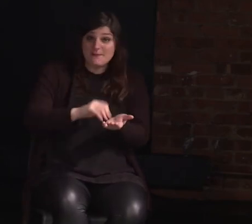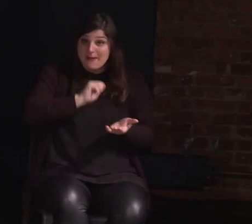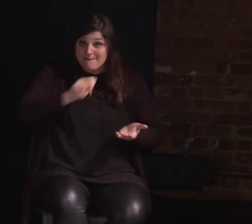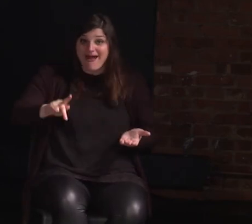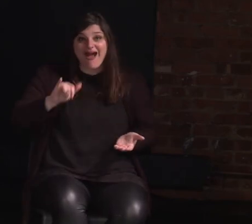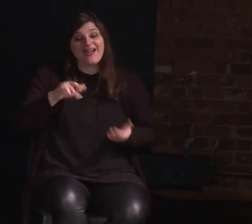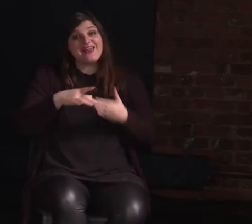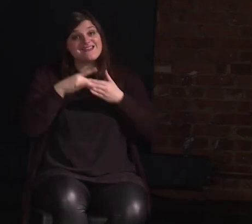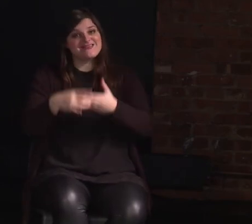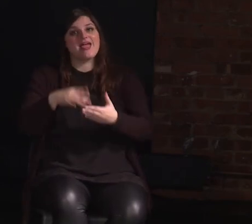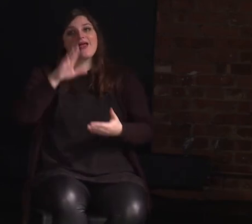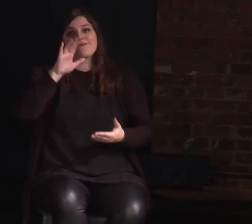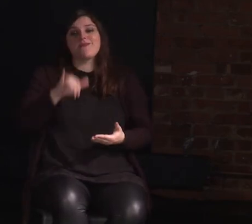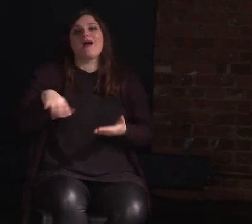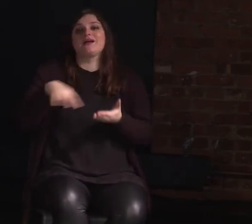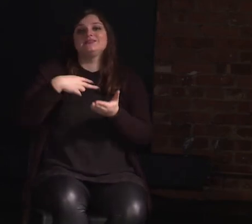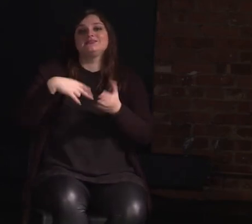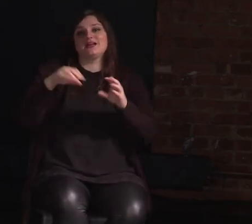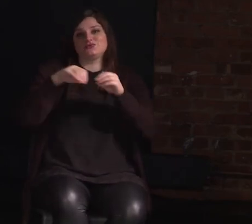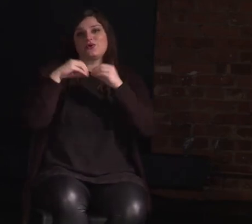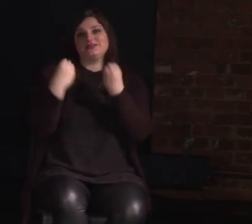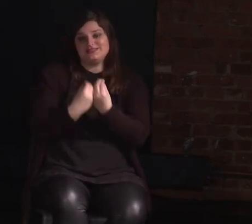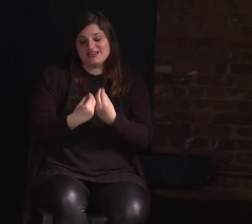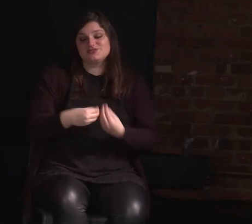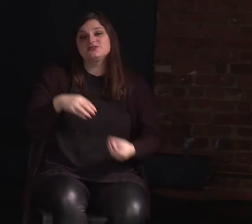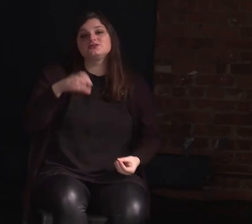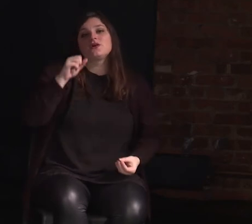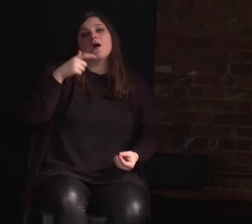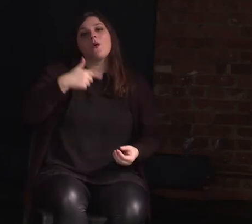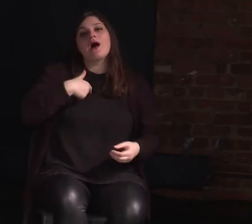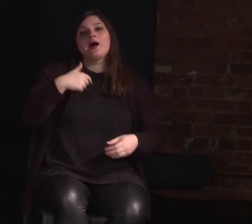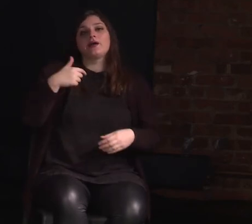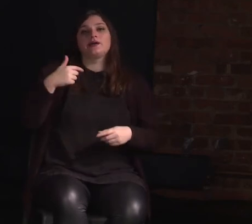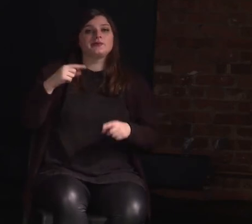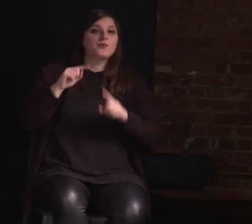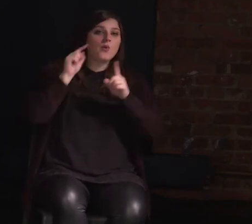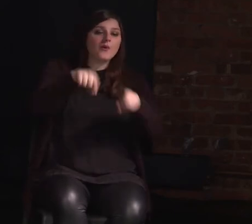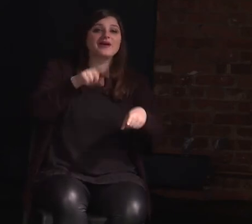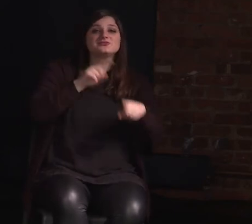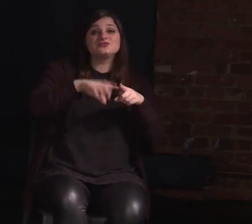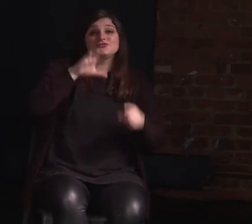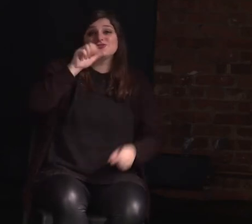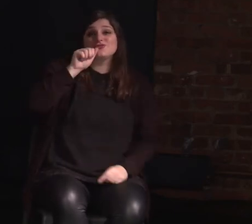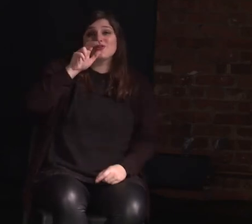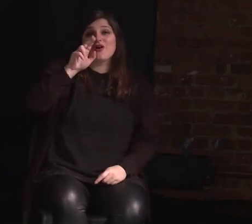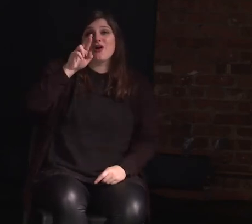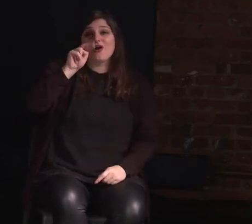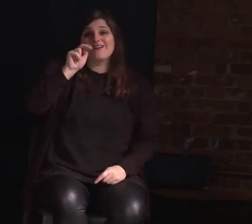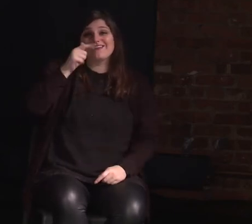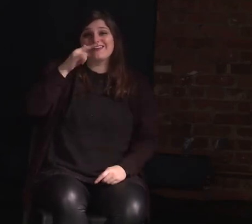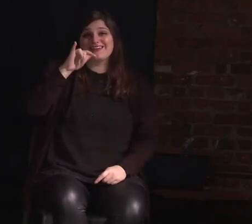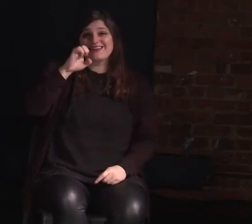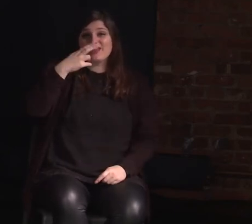I was able to introduce them to Carnegie Hall, which white legacy institution has been deeply